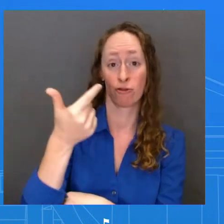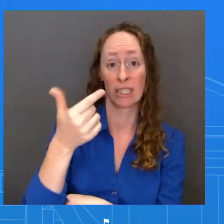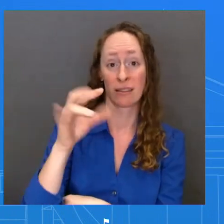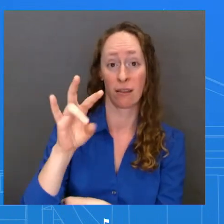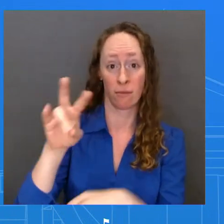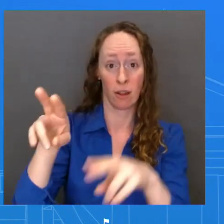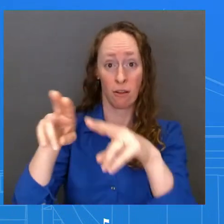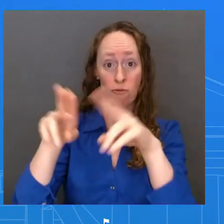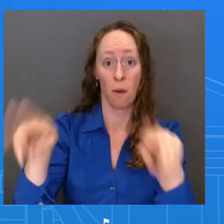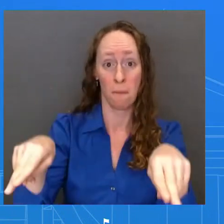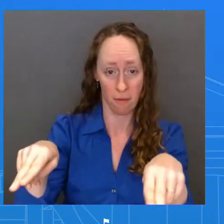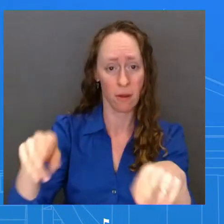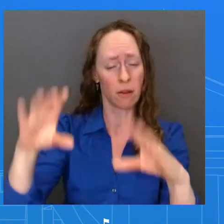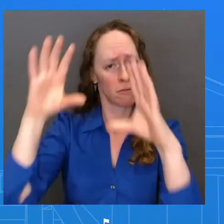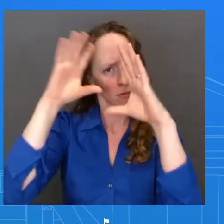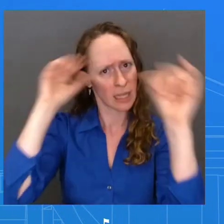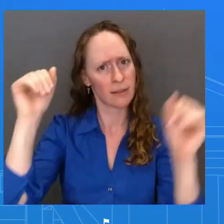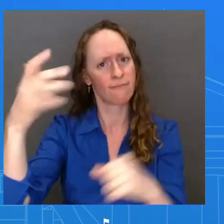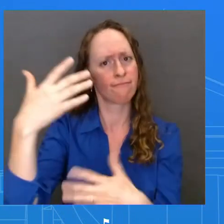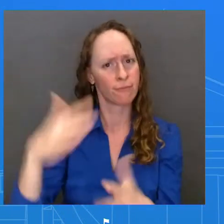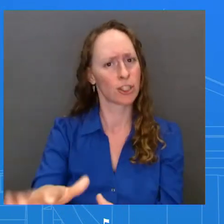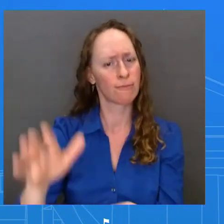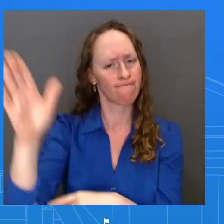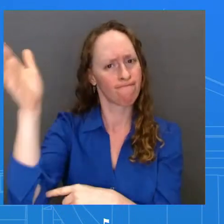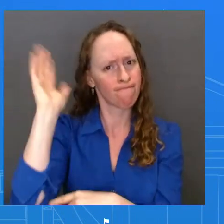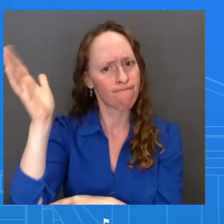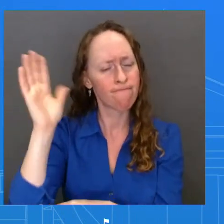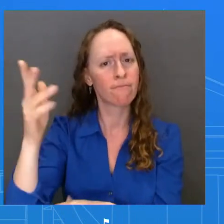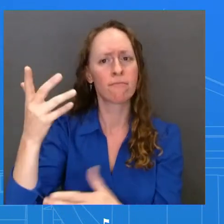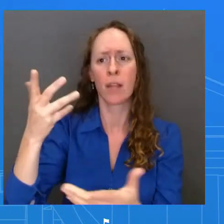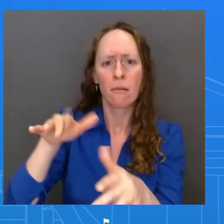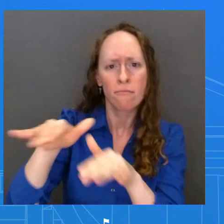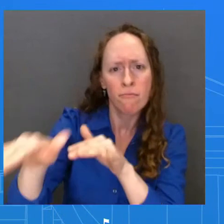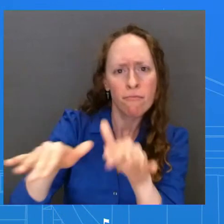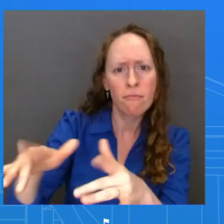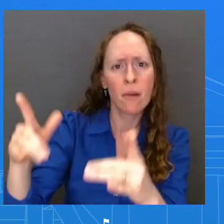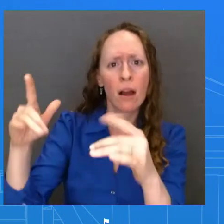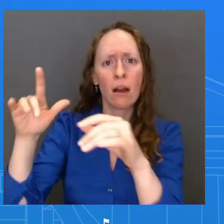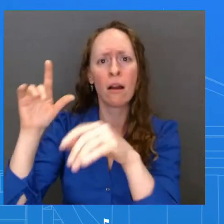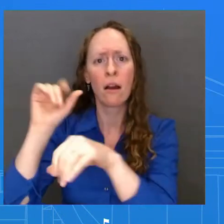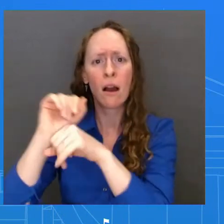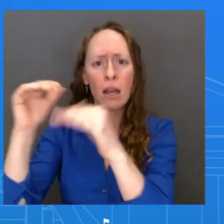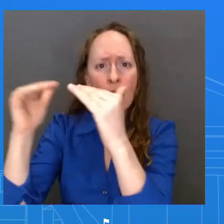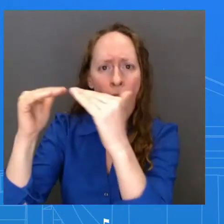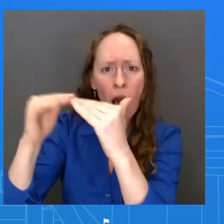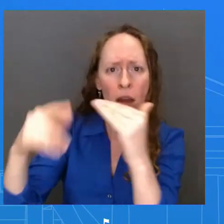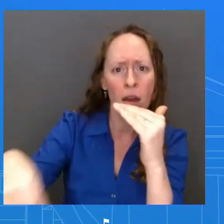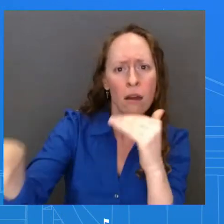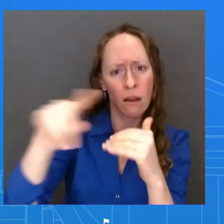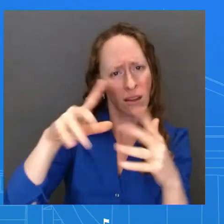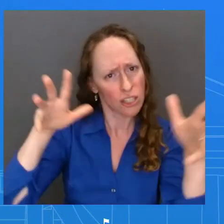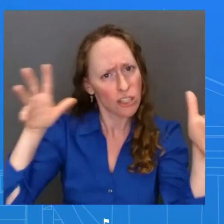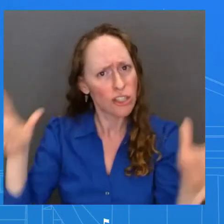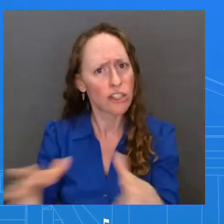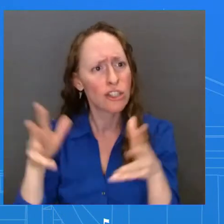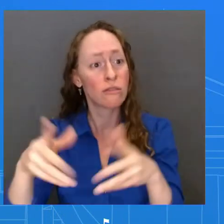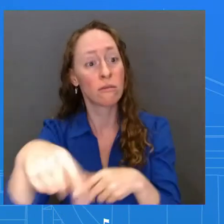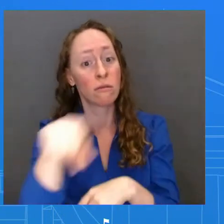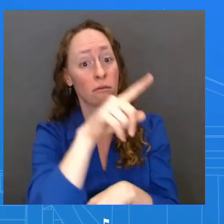that he would support an effort to train Ukrainian pilots on F-16s. What we did this week is formalized,